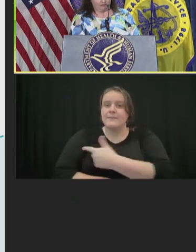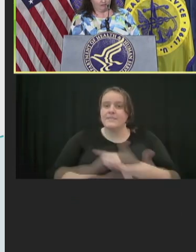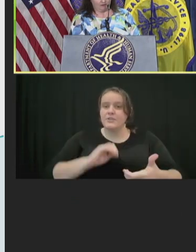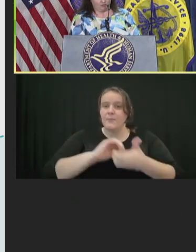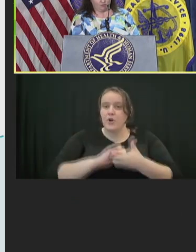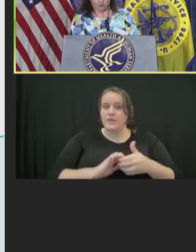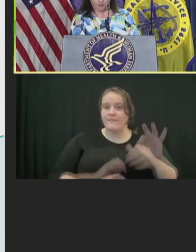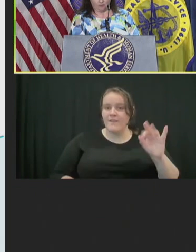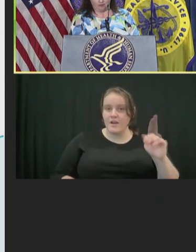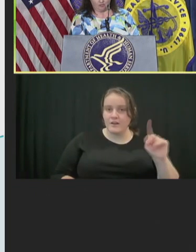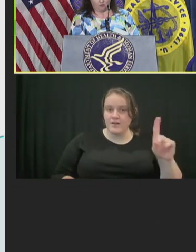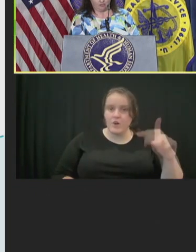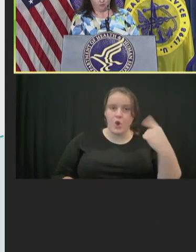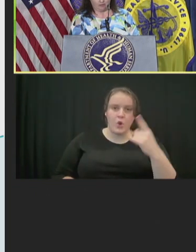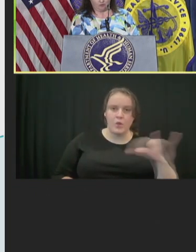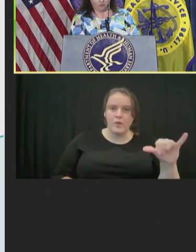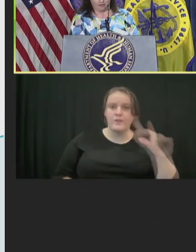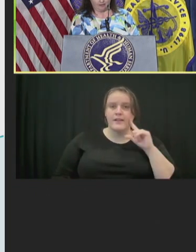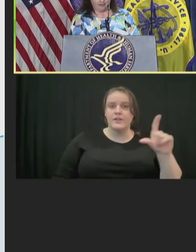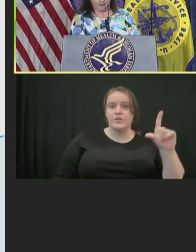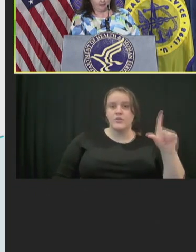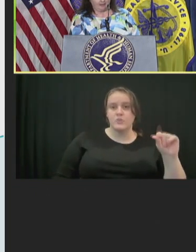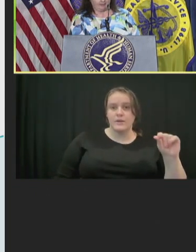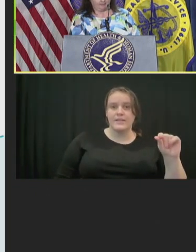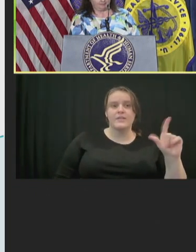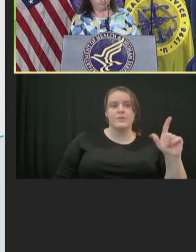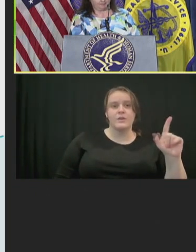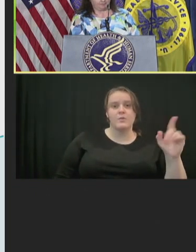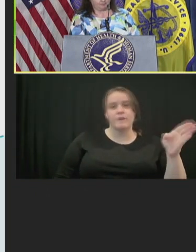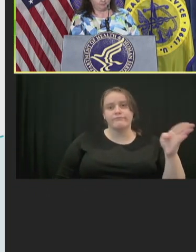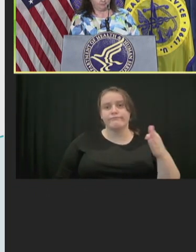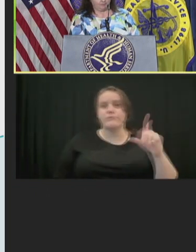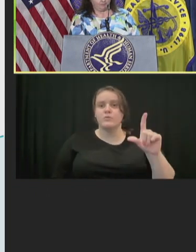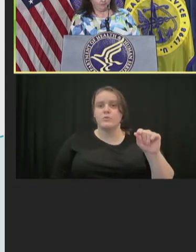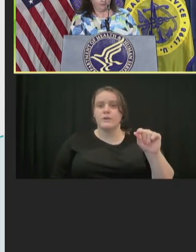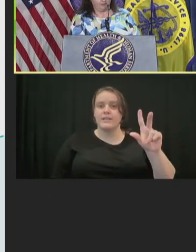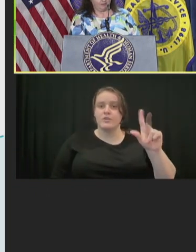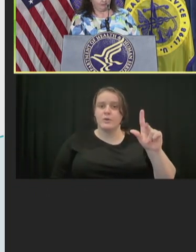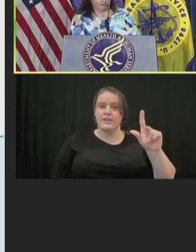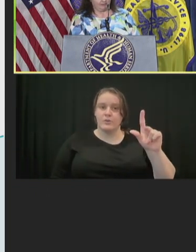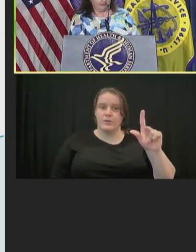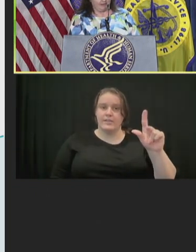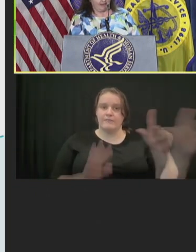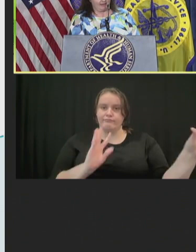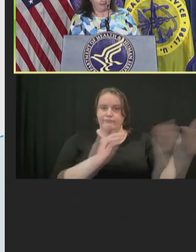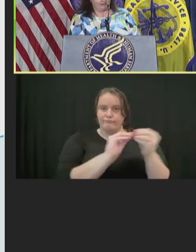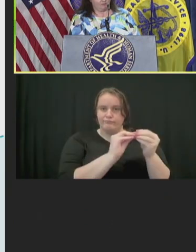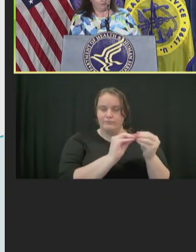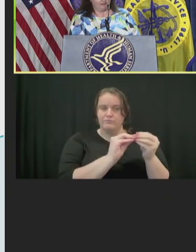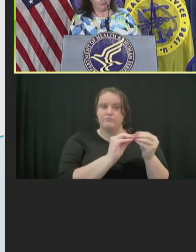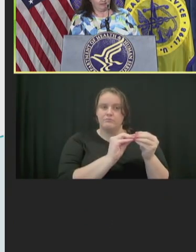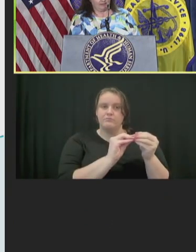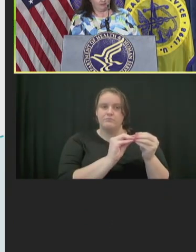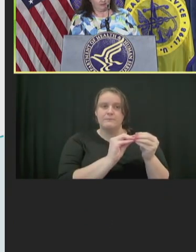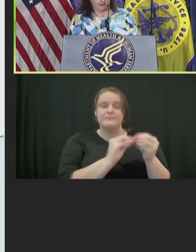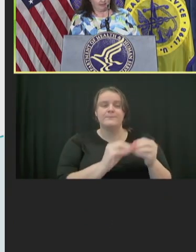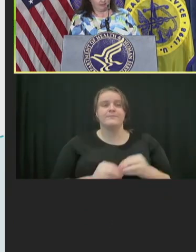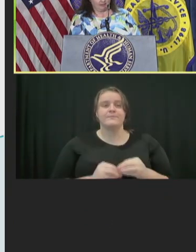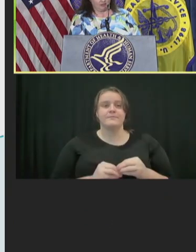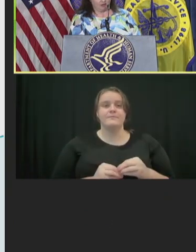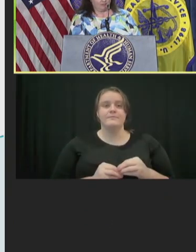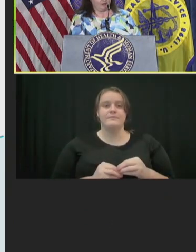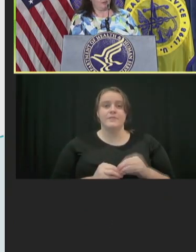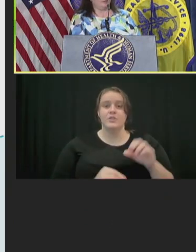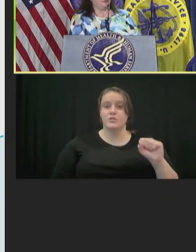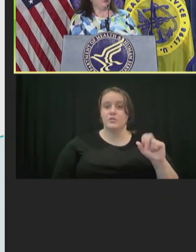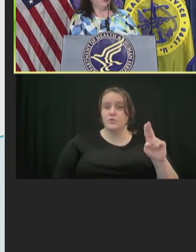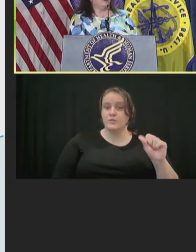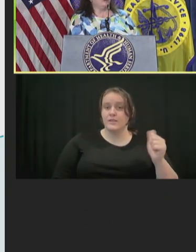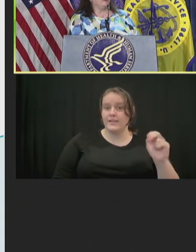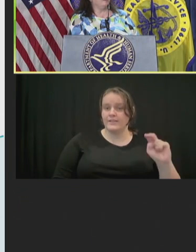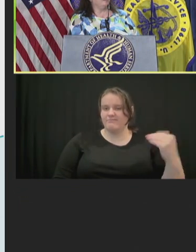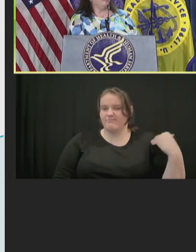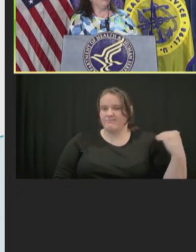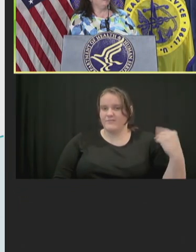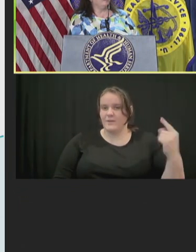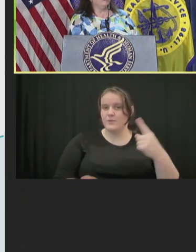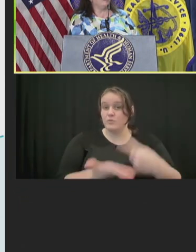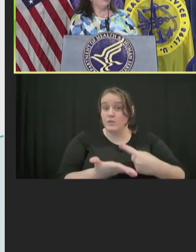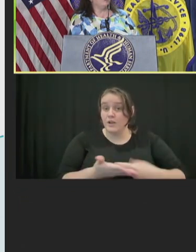our 2021 to 2023 years. And one of the things that Susan asked me to talk about is our -- well,